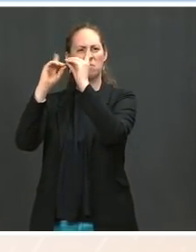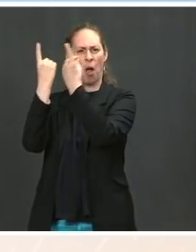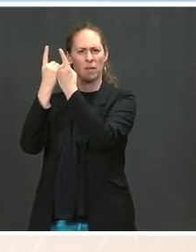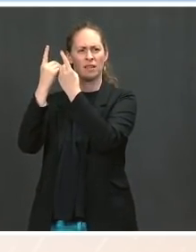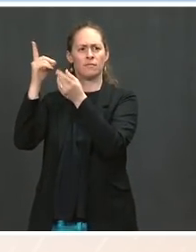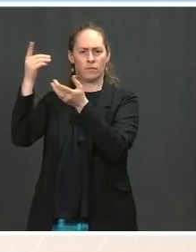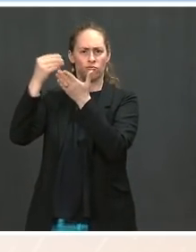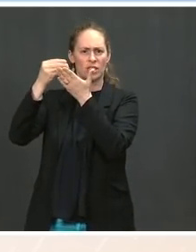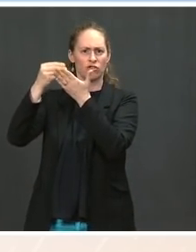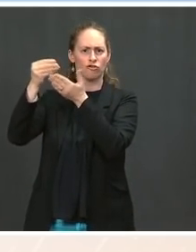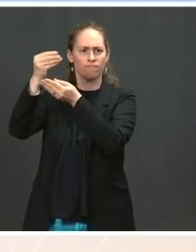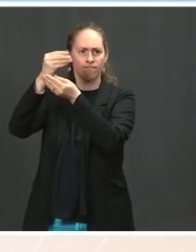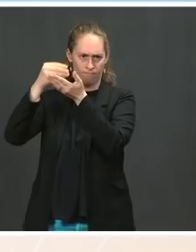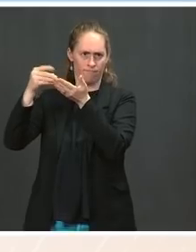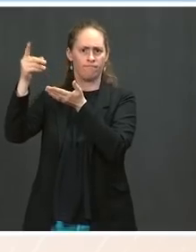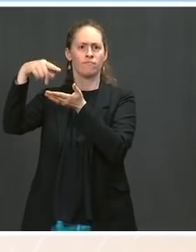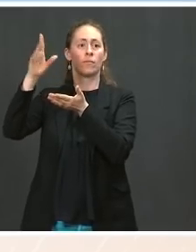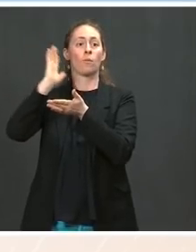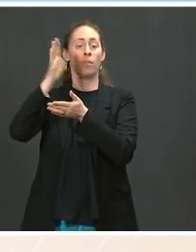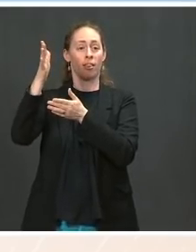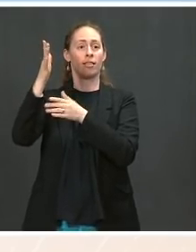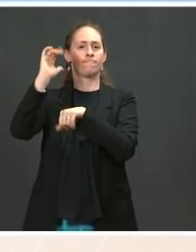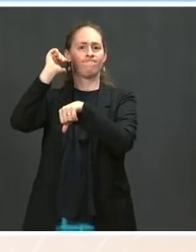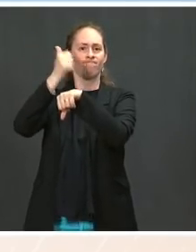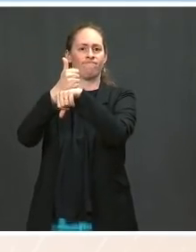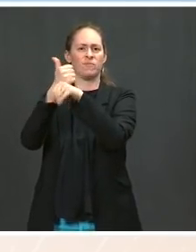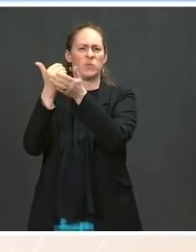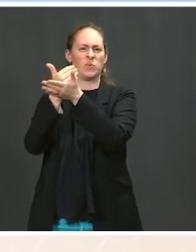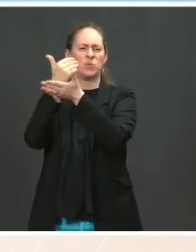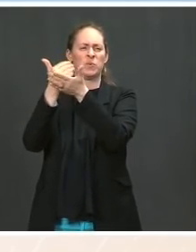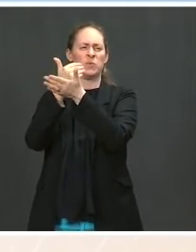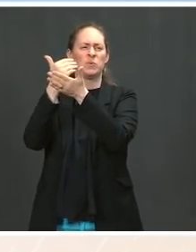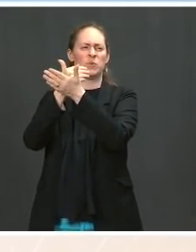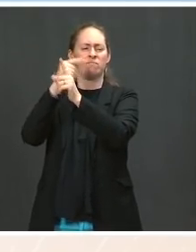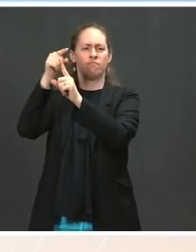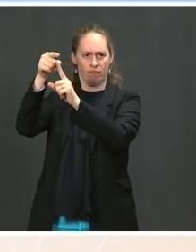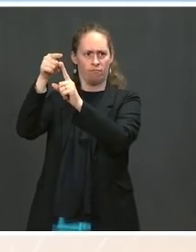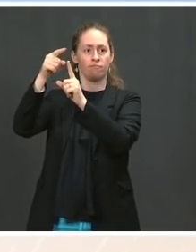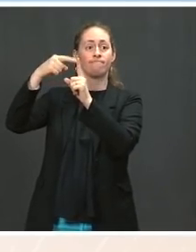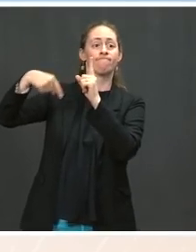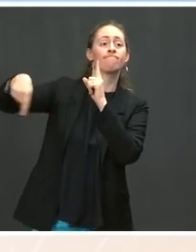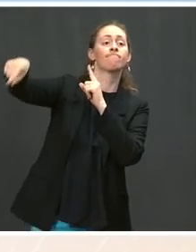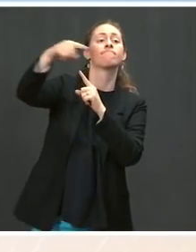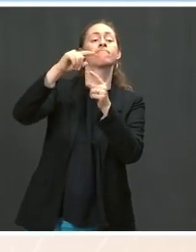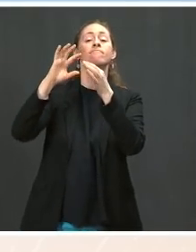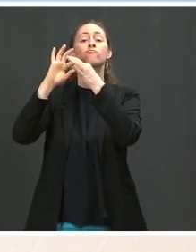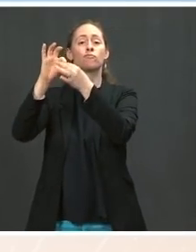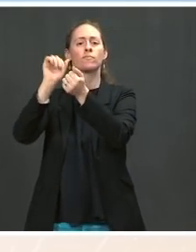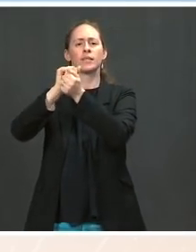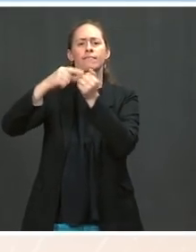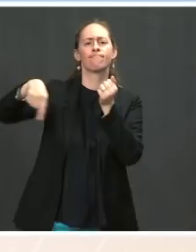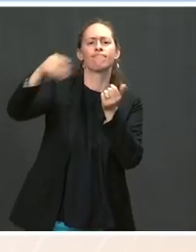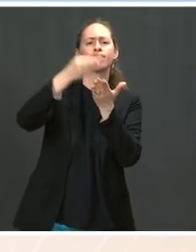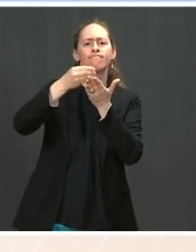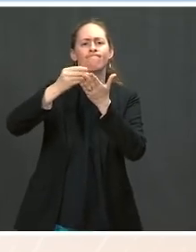the Office of Recovery Programs, to lead the Treasury Department's implementation of economic relief and recovery programs,